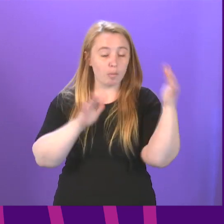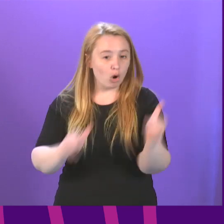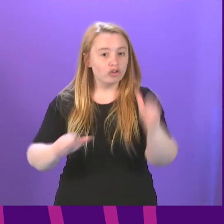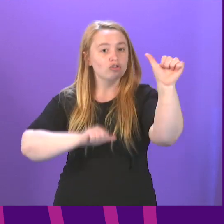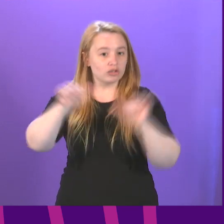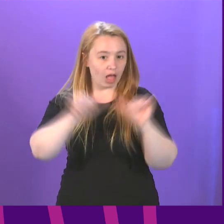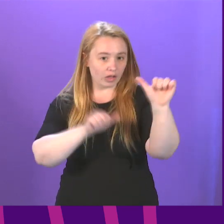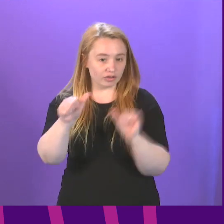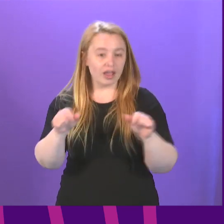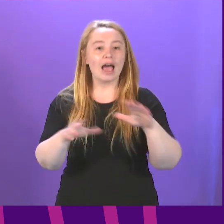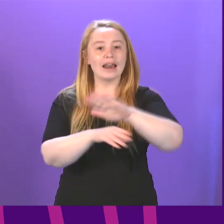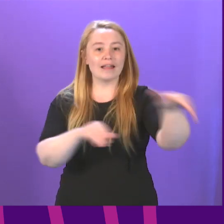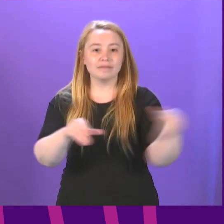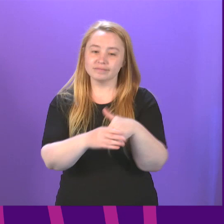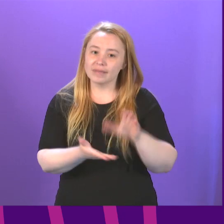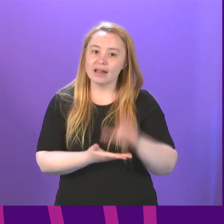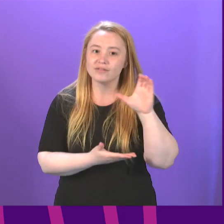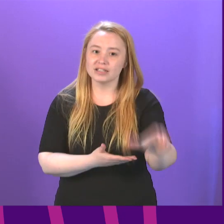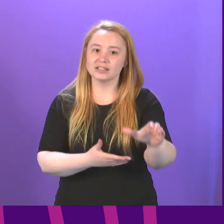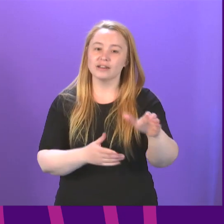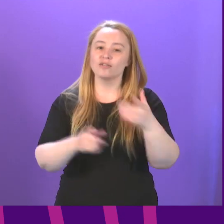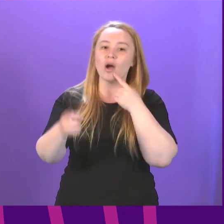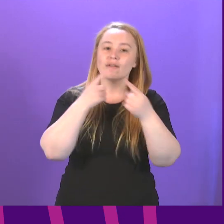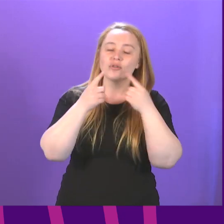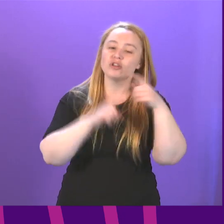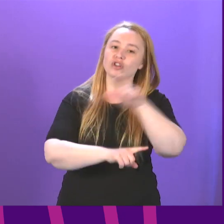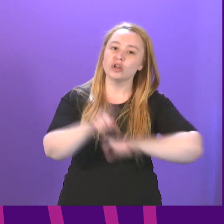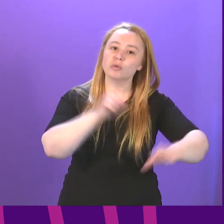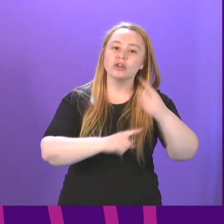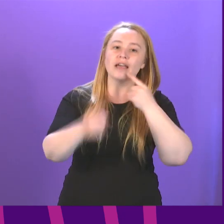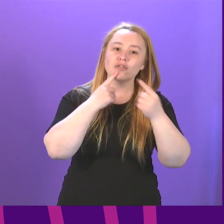and investment in a refreshed online community information hub. SEPA already has specialist